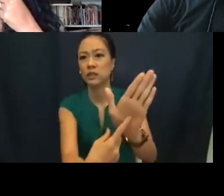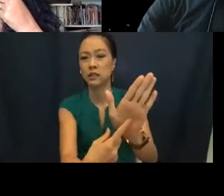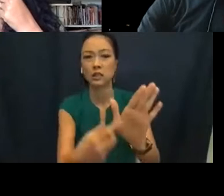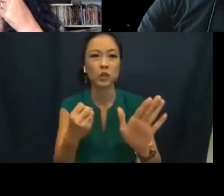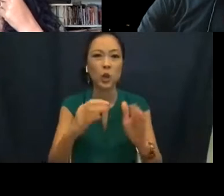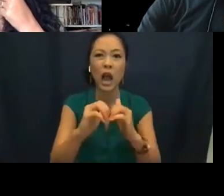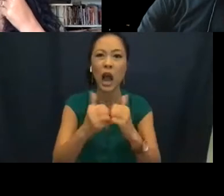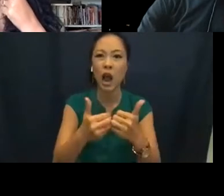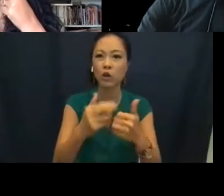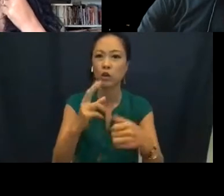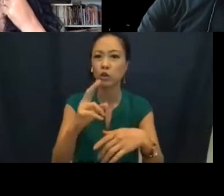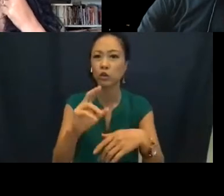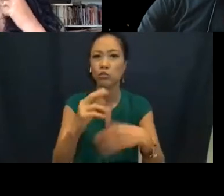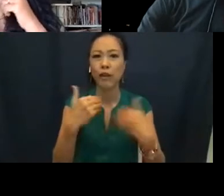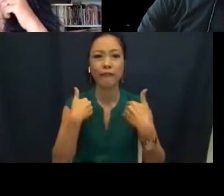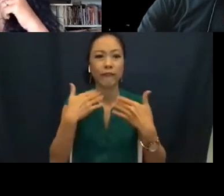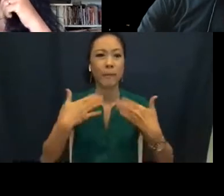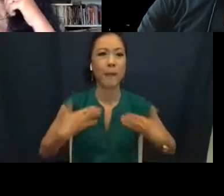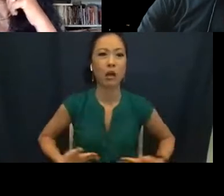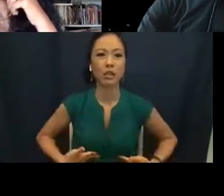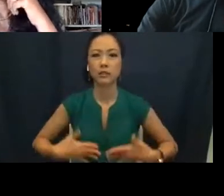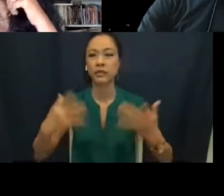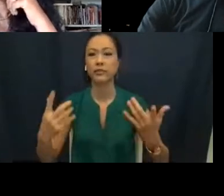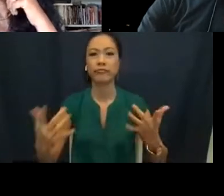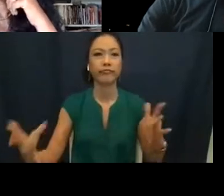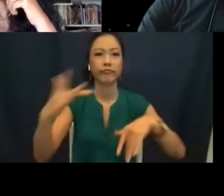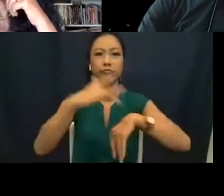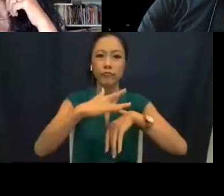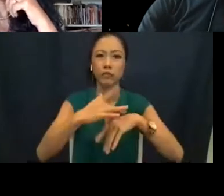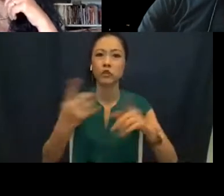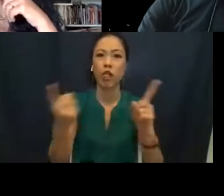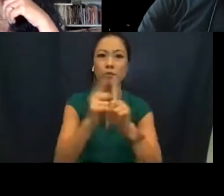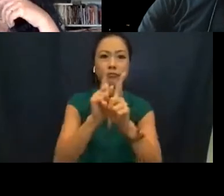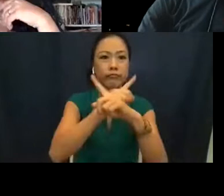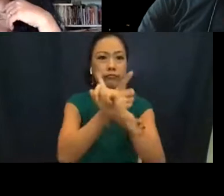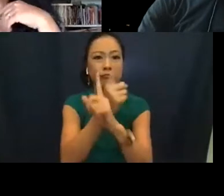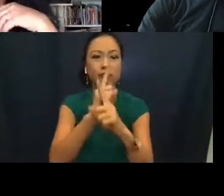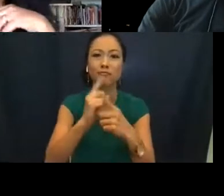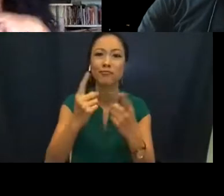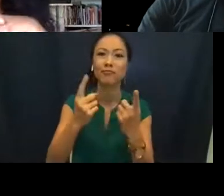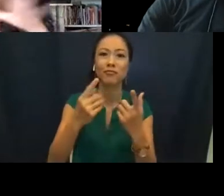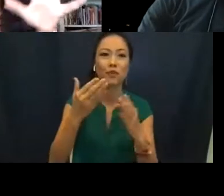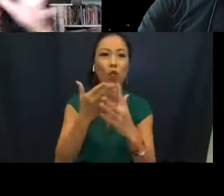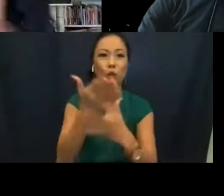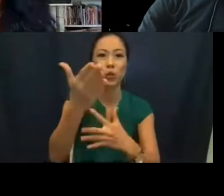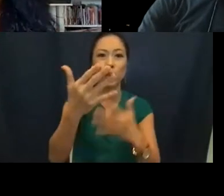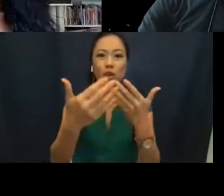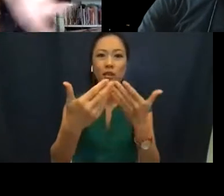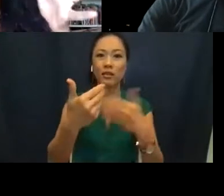your thoughts. >> GABRI CHRISTA:. Hi, Nora. I wish